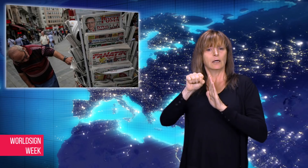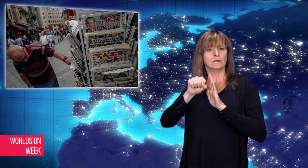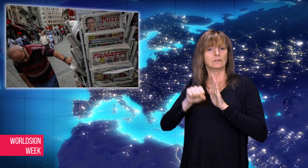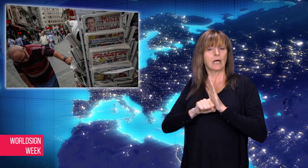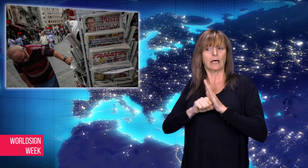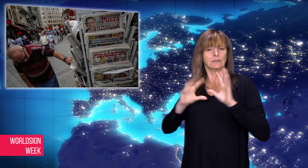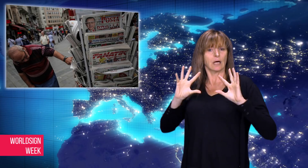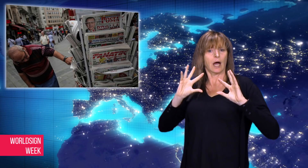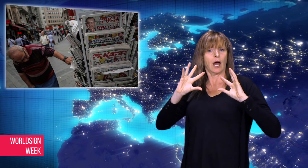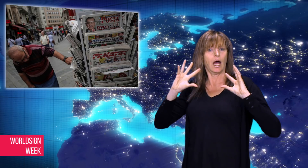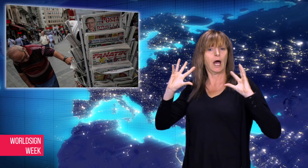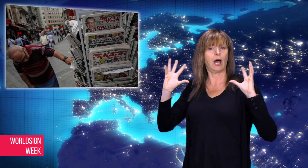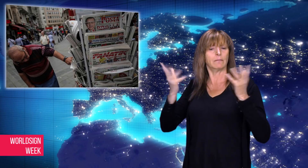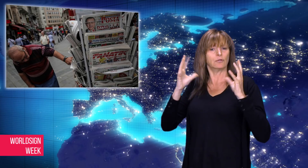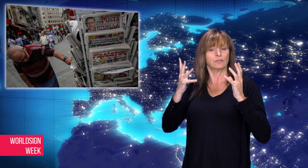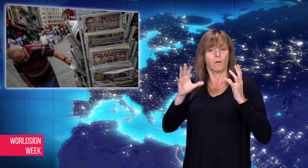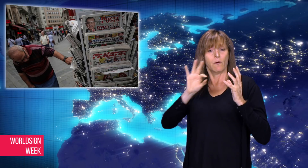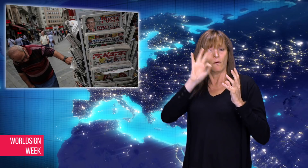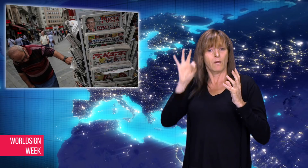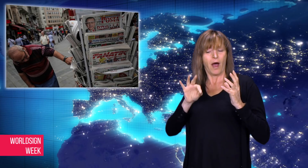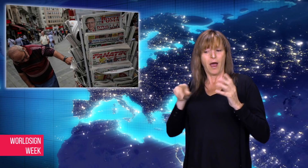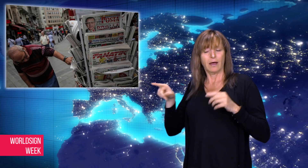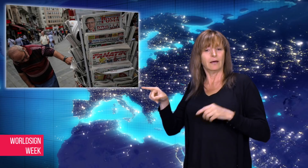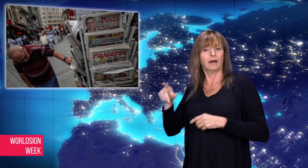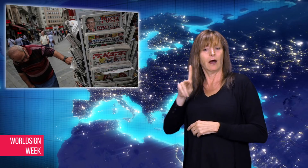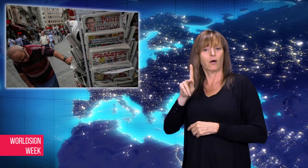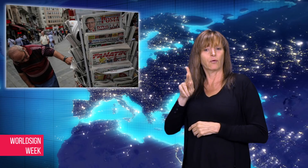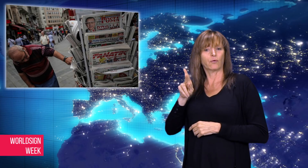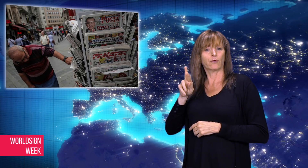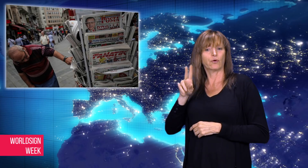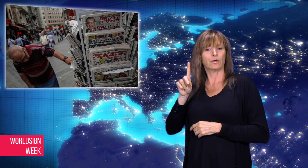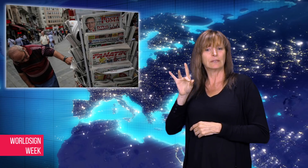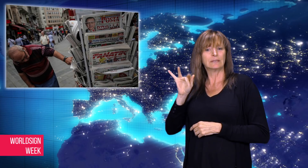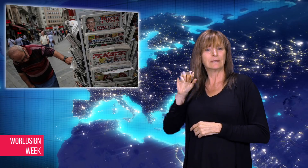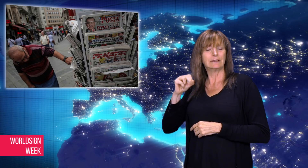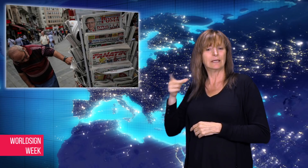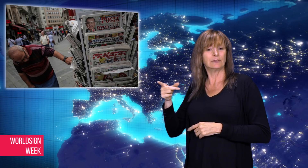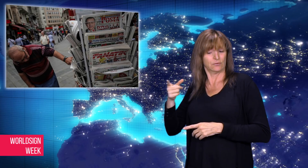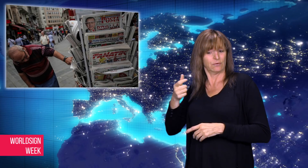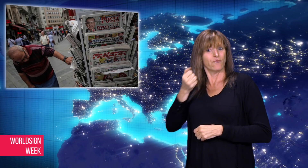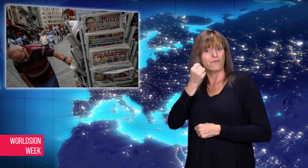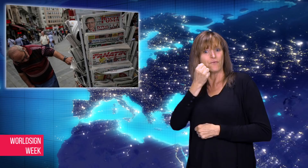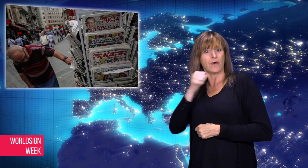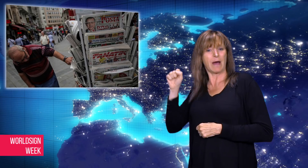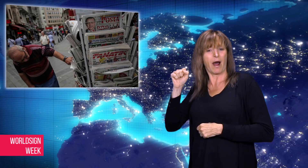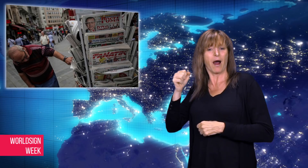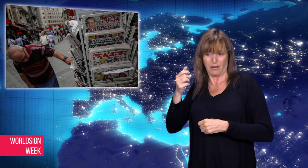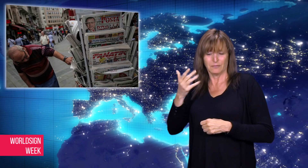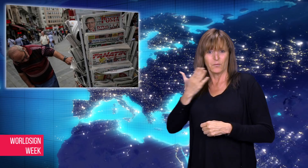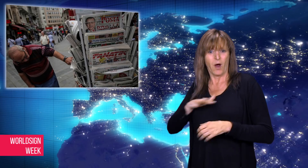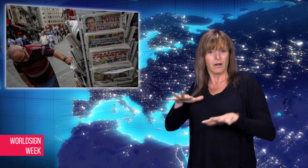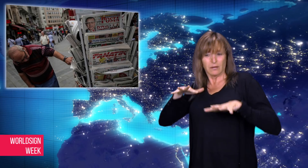by Kurdish rebels. He has been accused of attempting to become